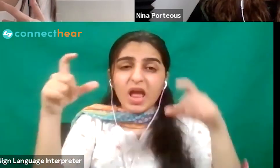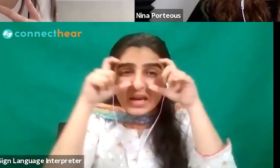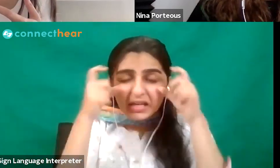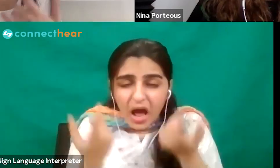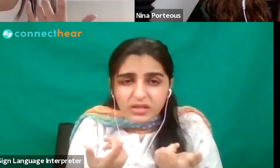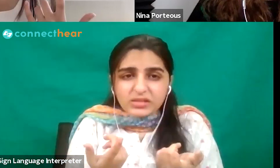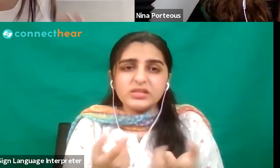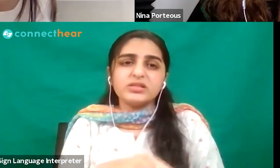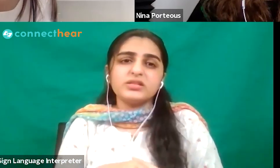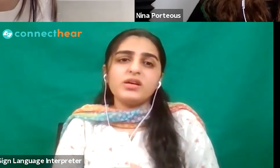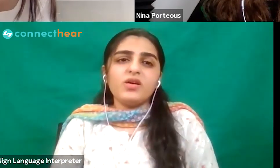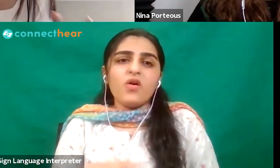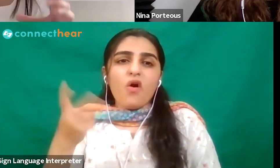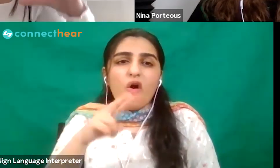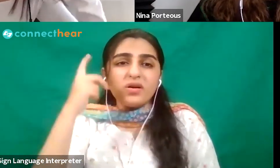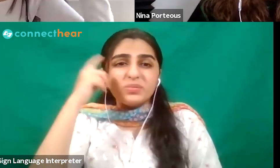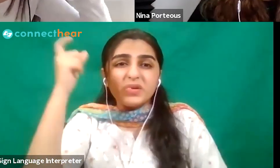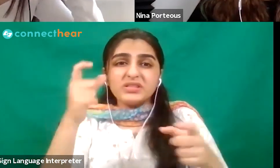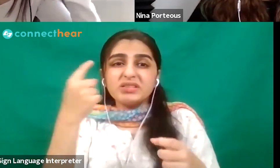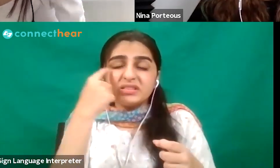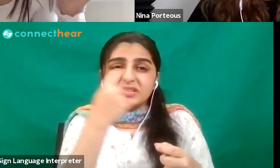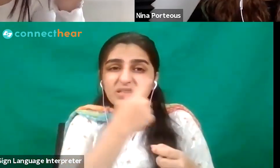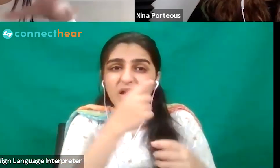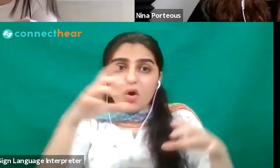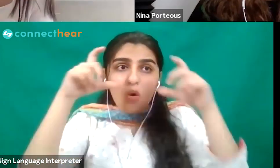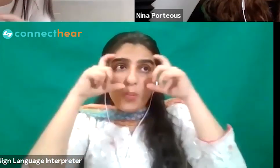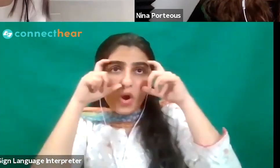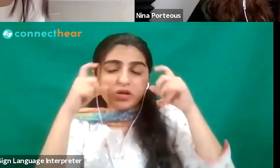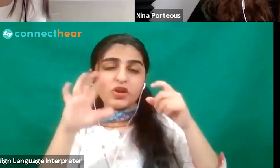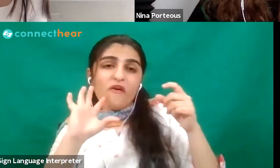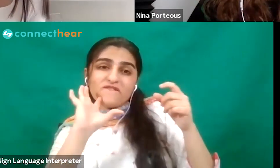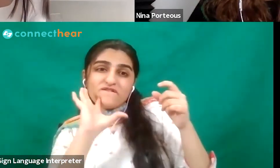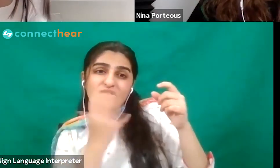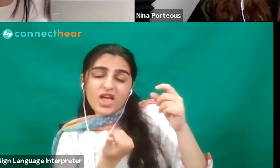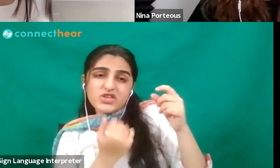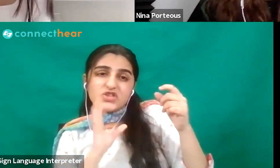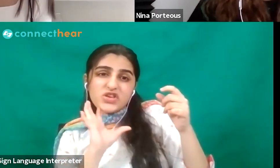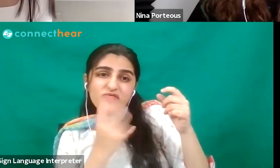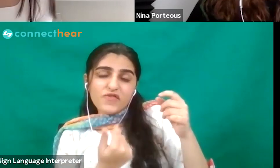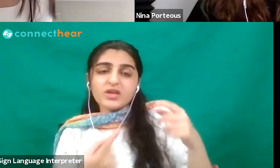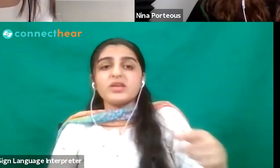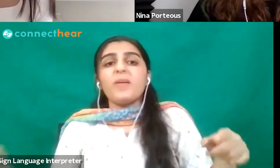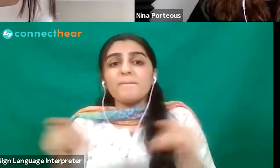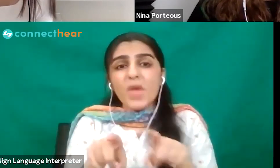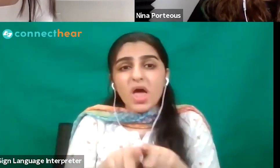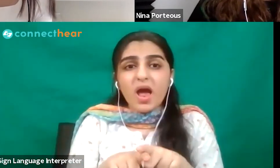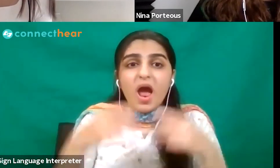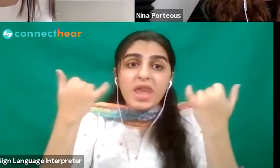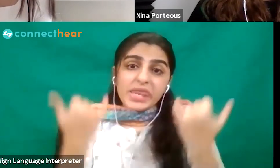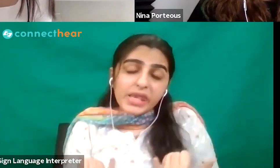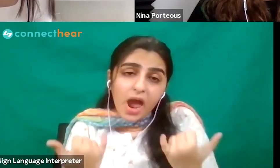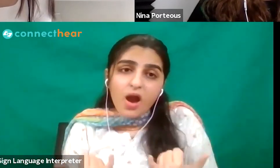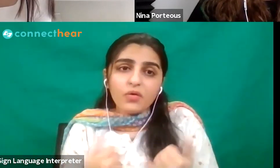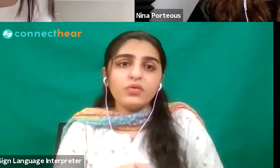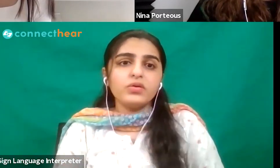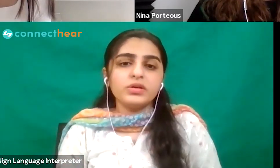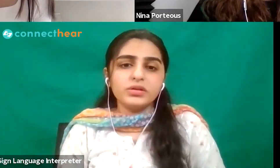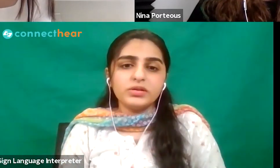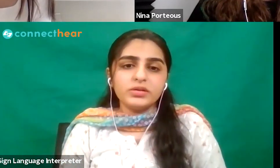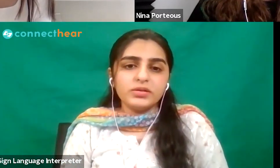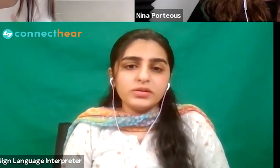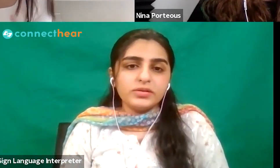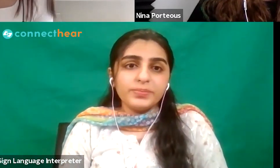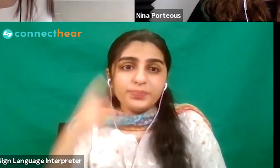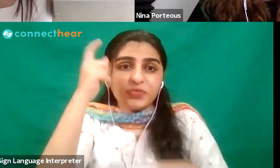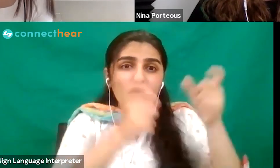And then I like started to be able to talk more to kind of like be more confident in my voice, because I think it was just a sensitivity to sound for a long time.